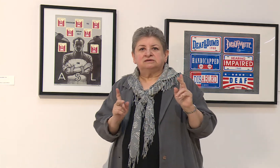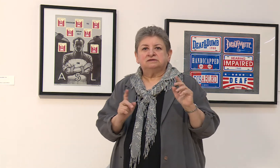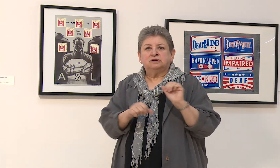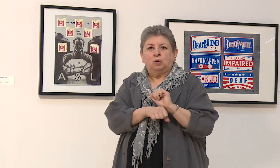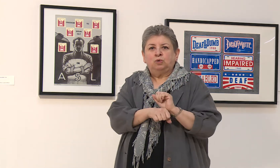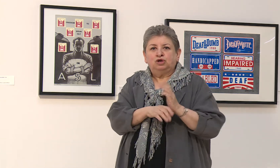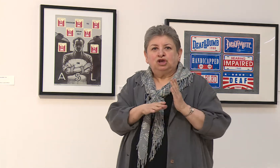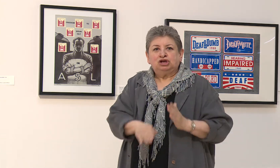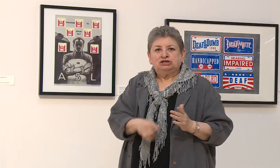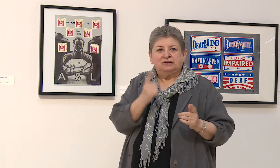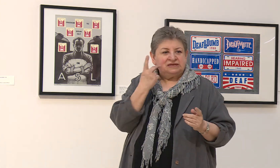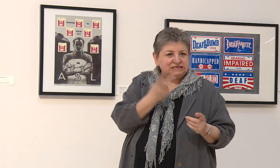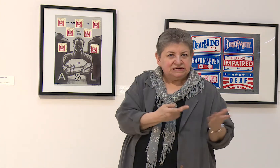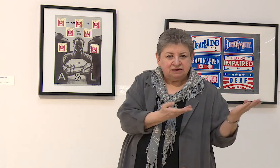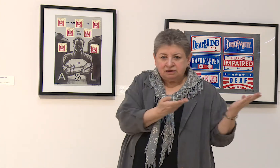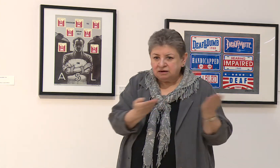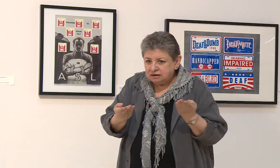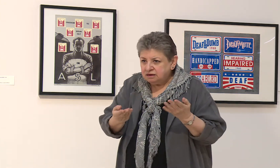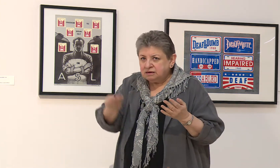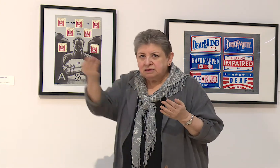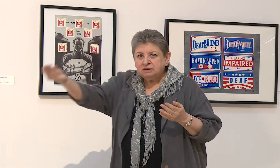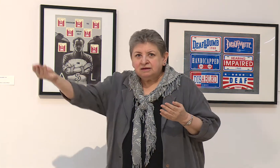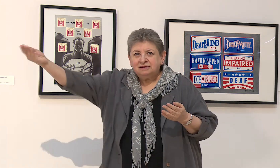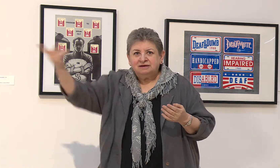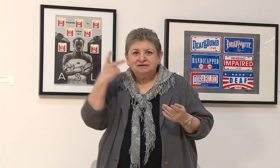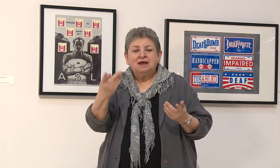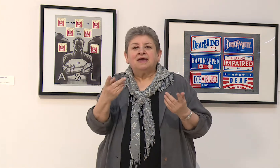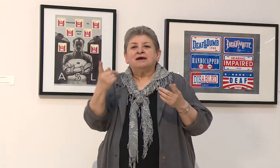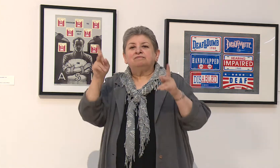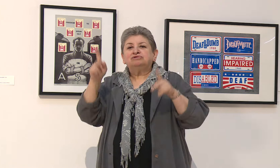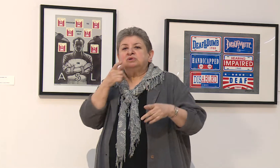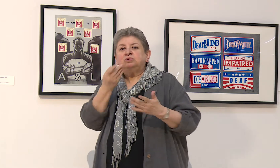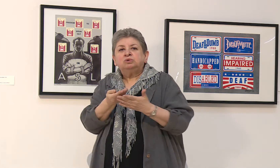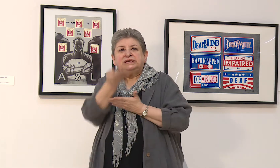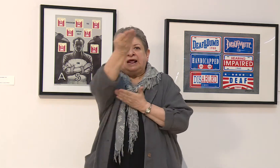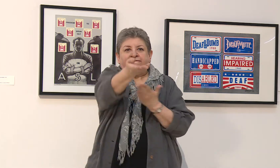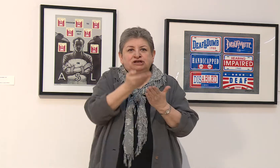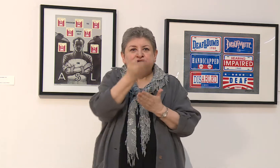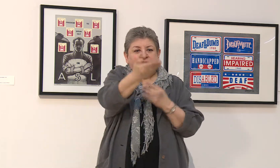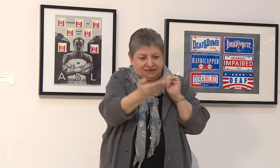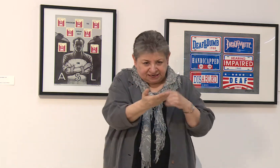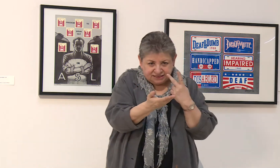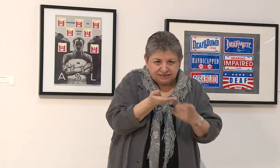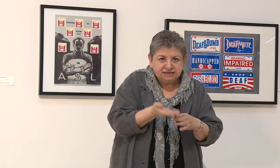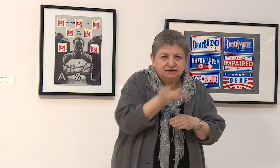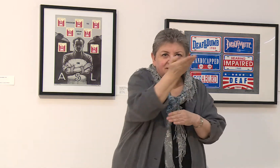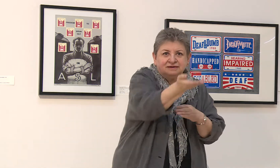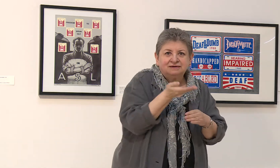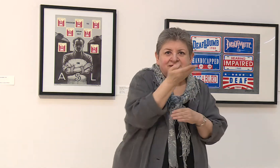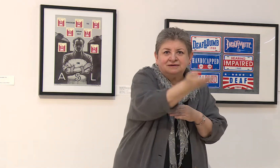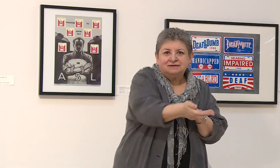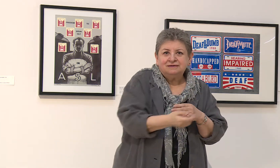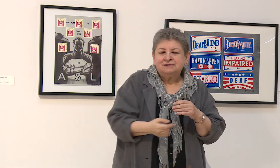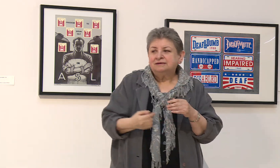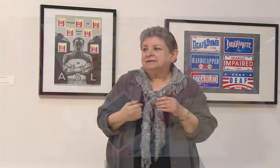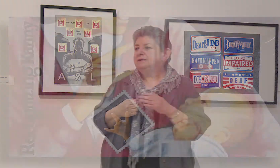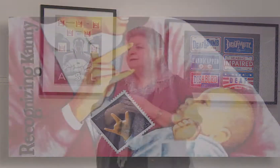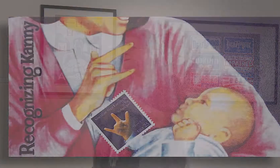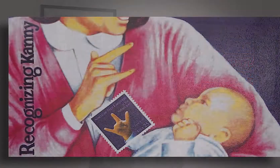for U.S. postal workers. As they delivered the mail, they could see the art and appreciate it.